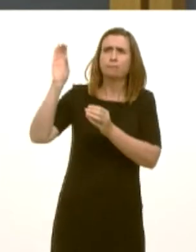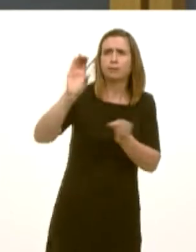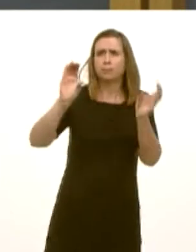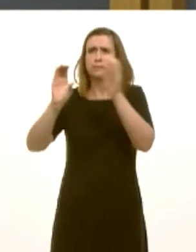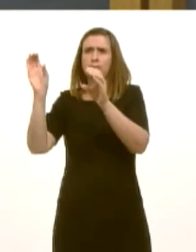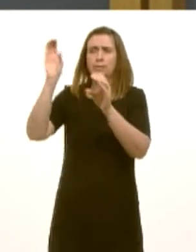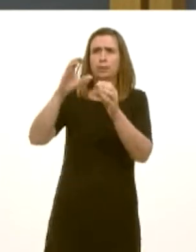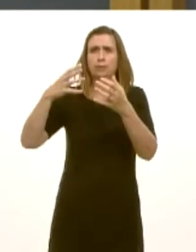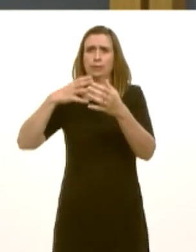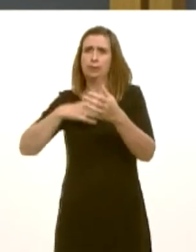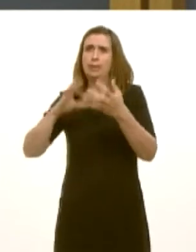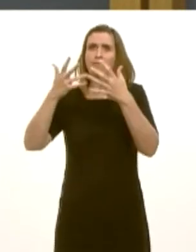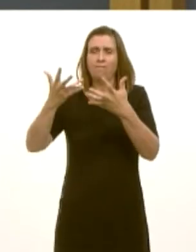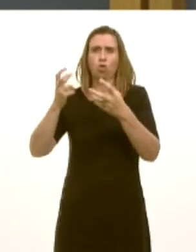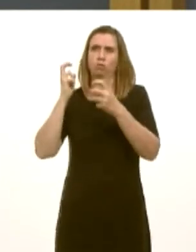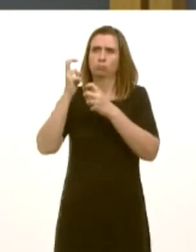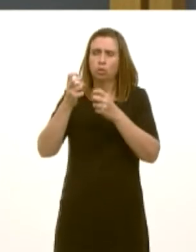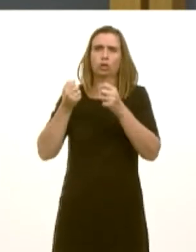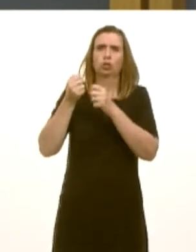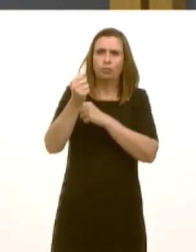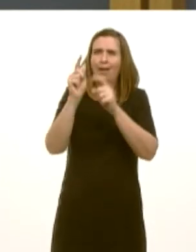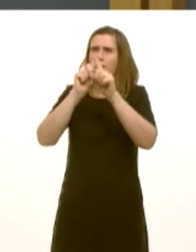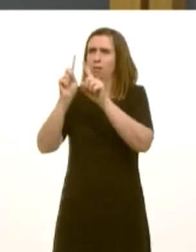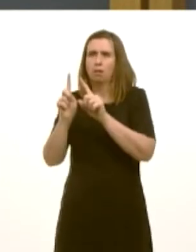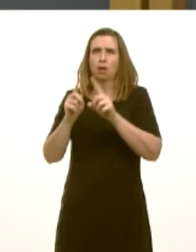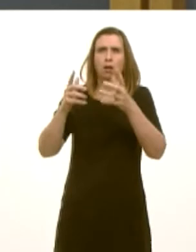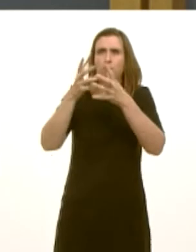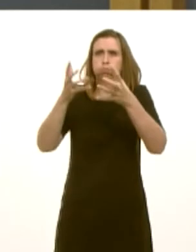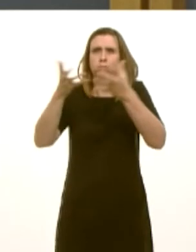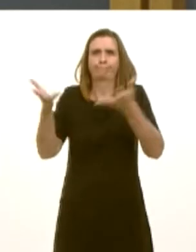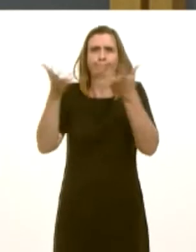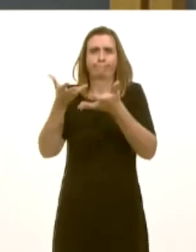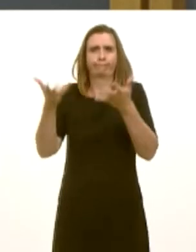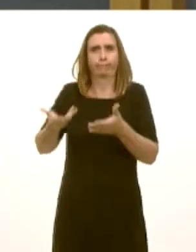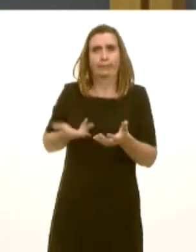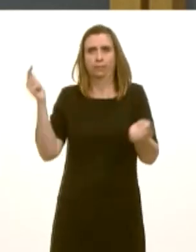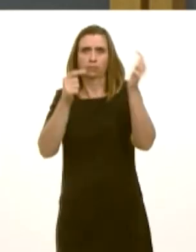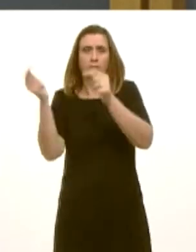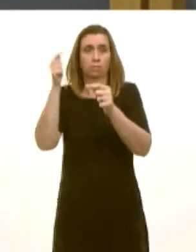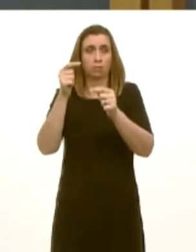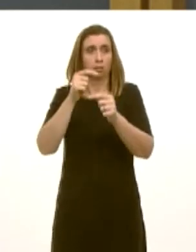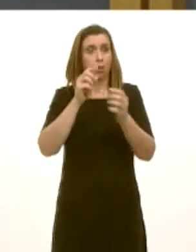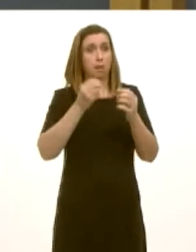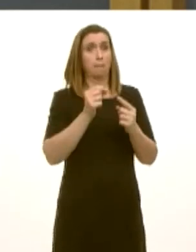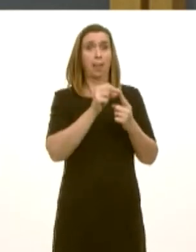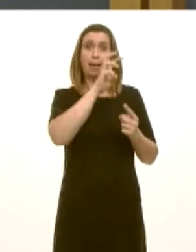Would the First Minister therefore support the Plaid Cymru pledge to introduce a Bill